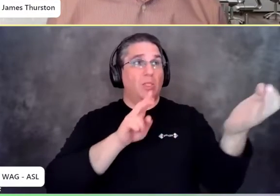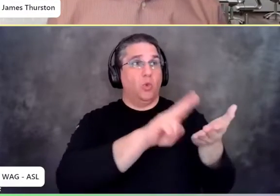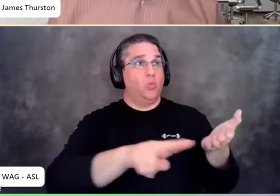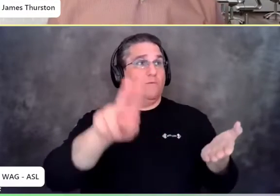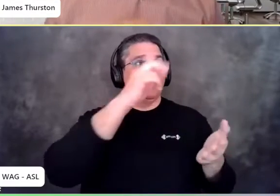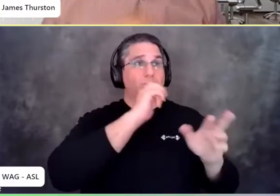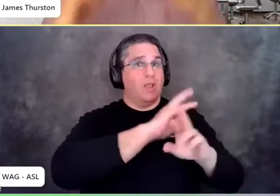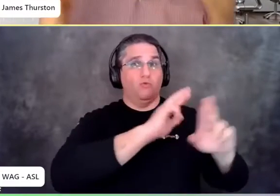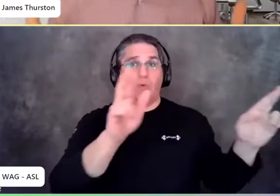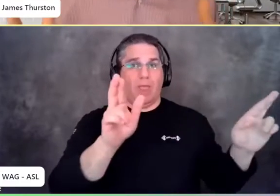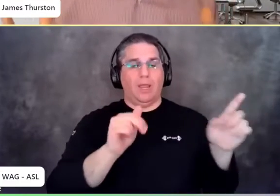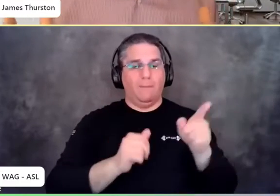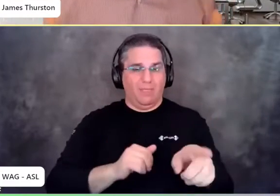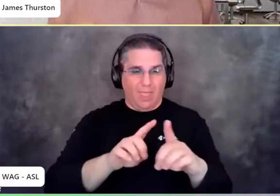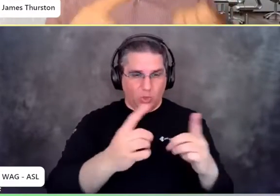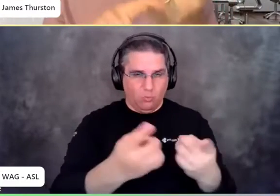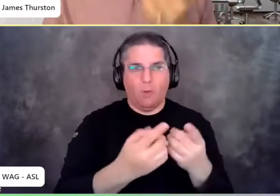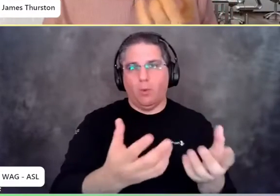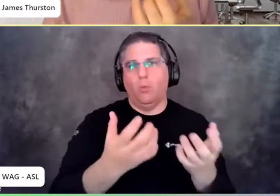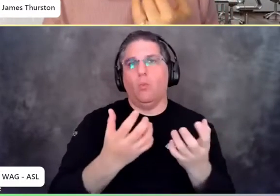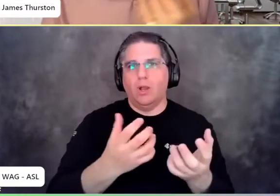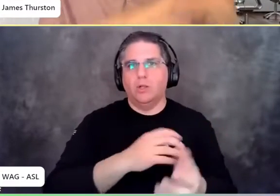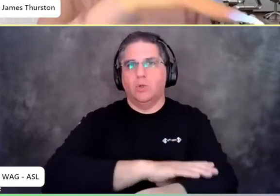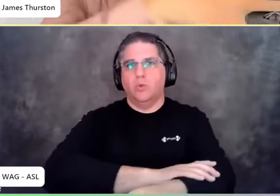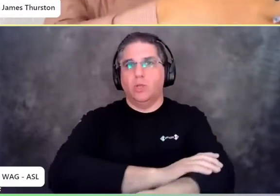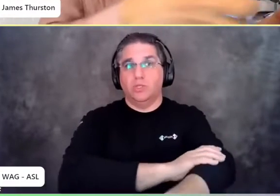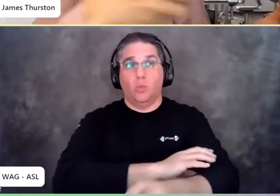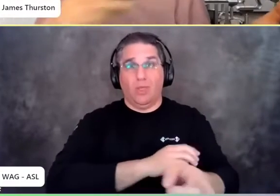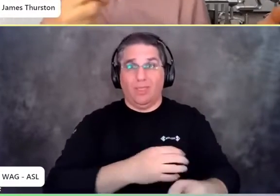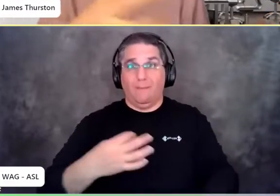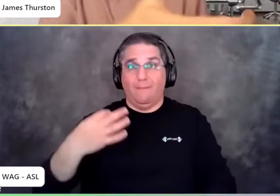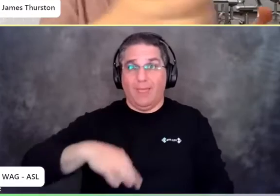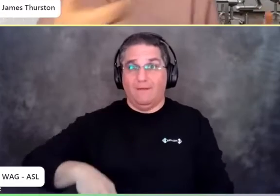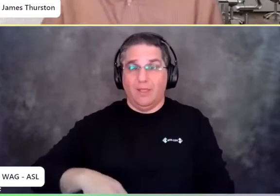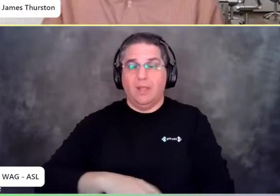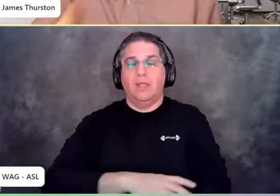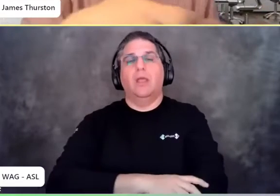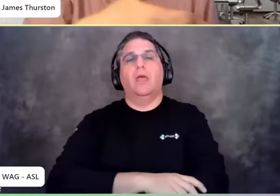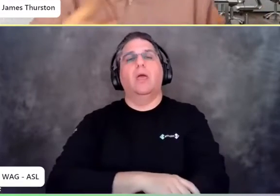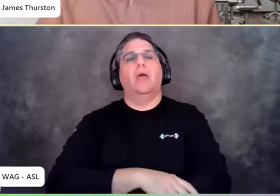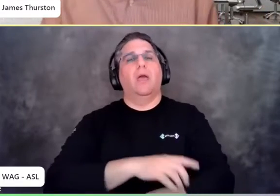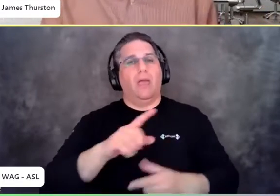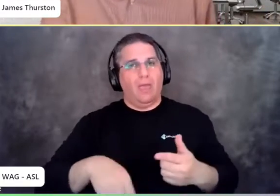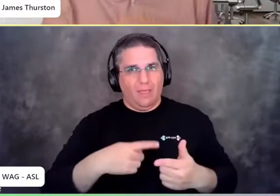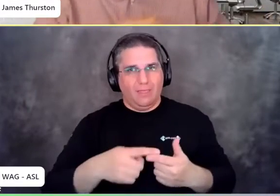reasons, and they sort of came to us at the university wasn't quite ready to do it enterprise. Why, but I think